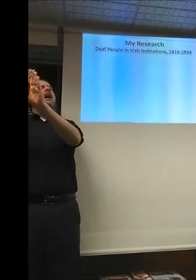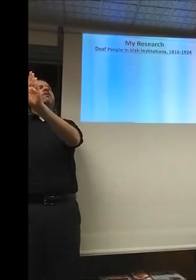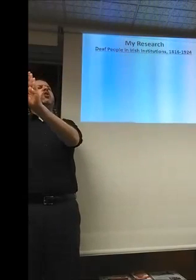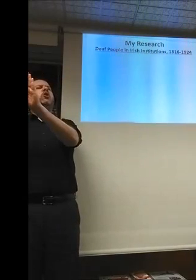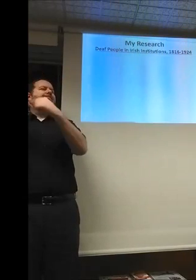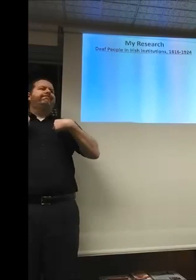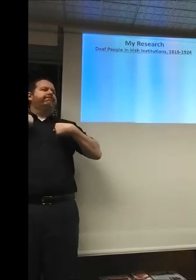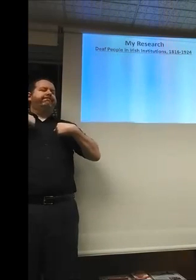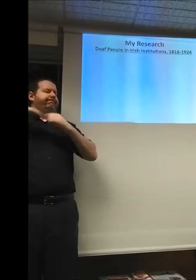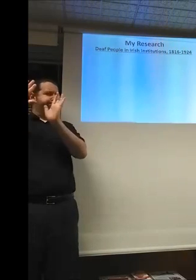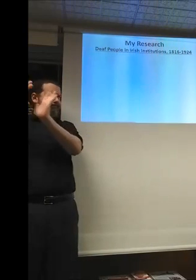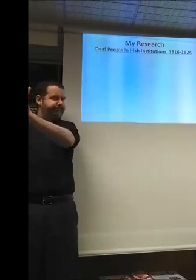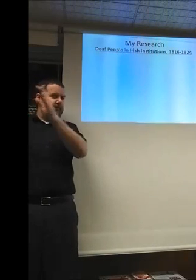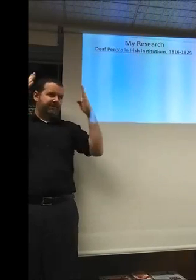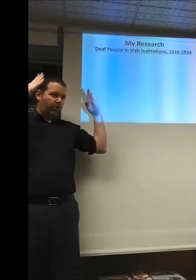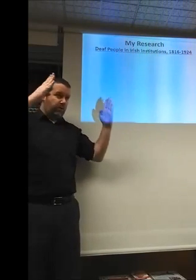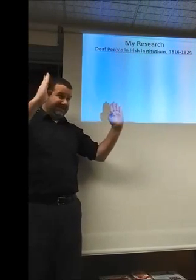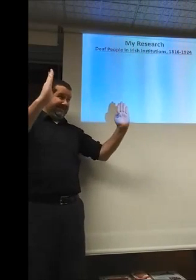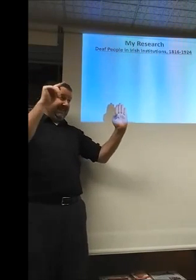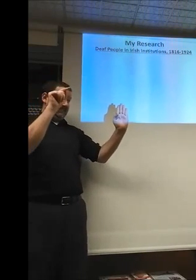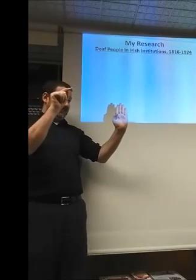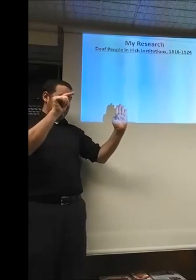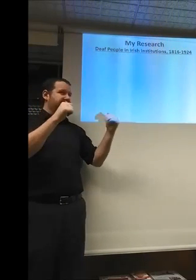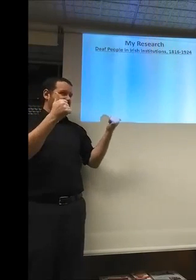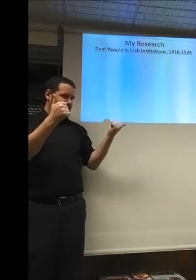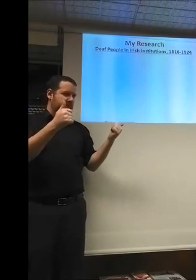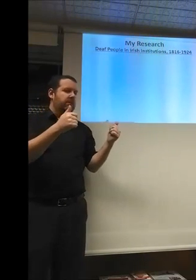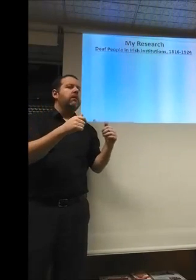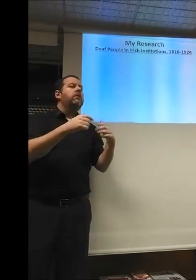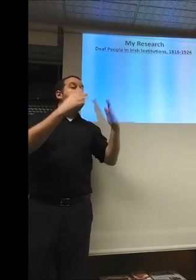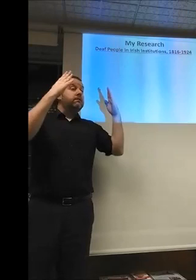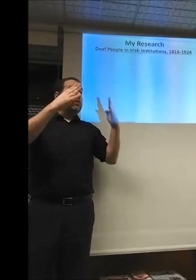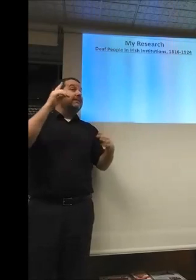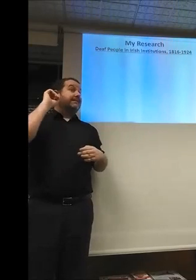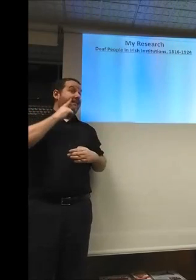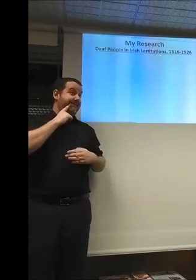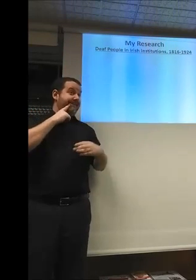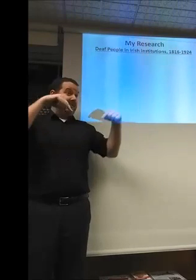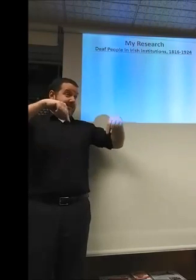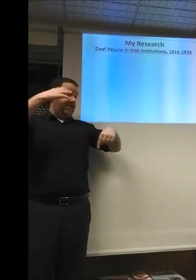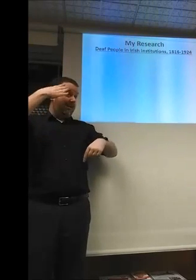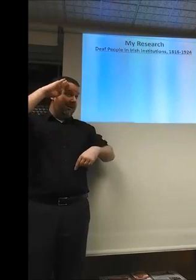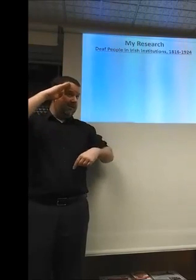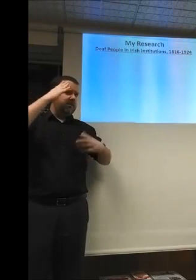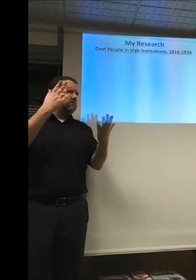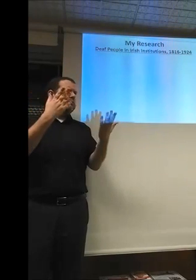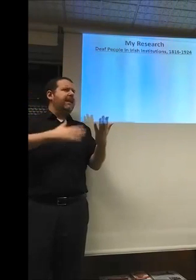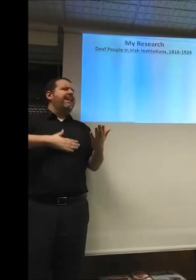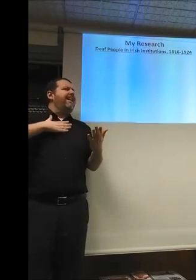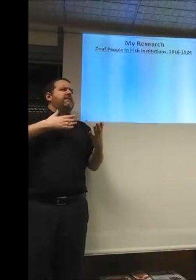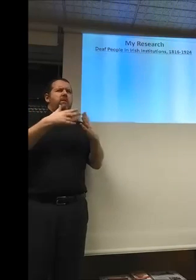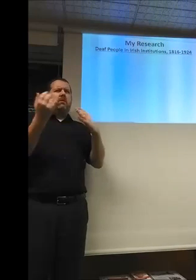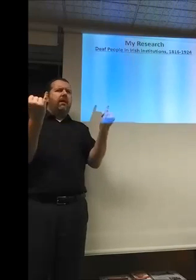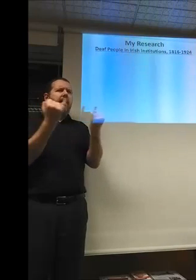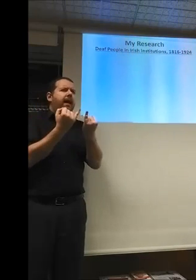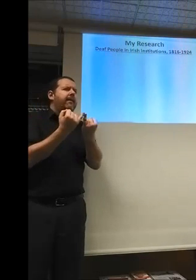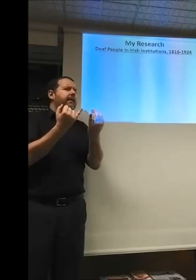And after 1924 I leave that out completely and I just focus on that time period.